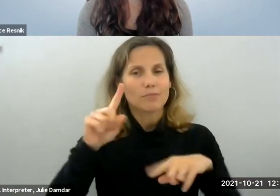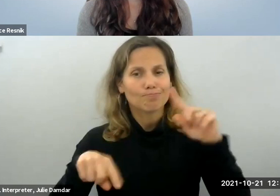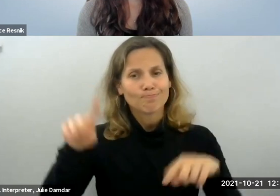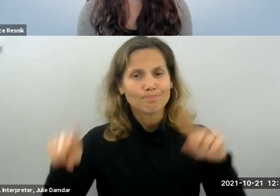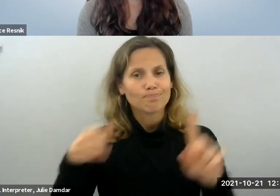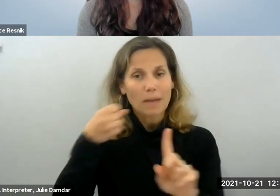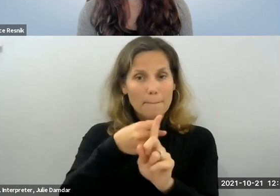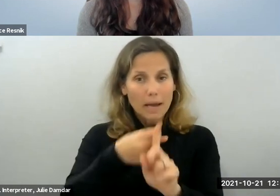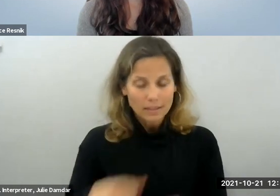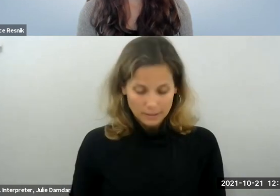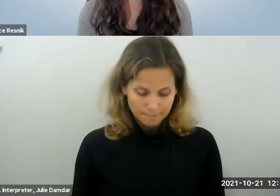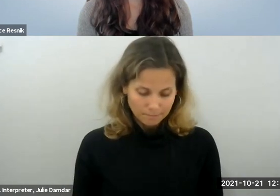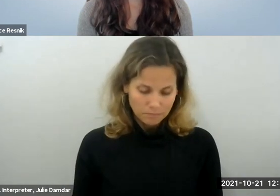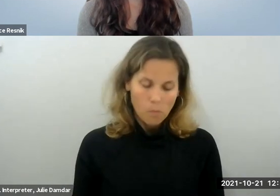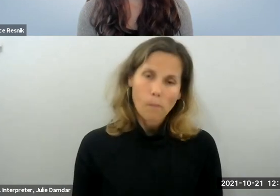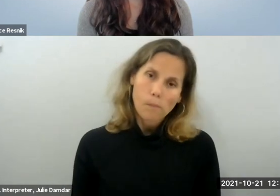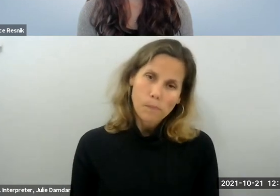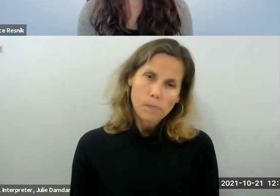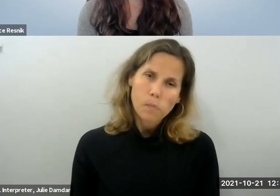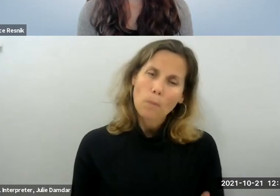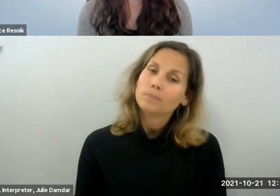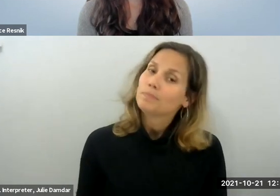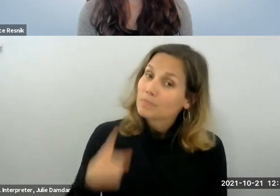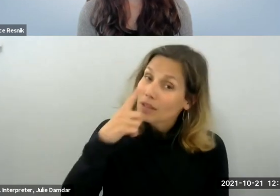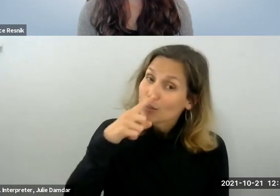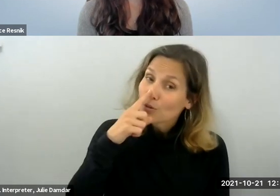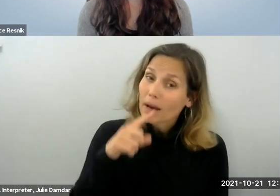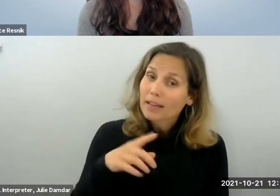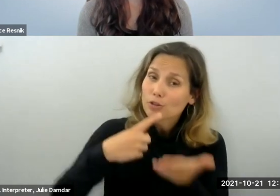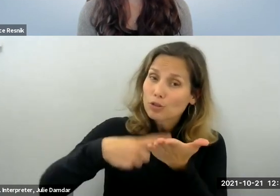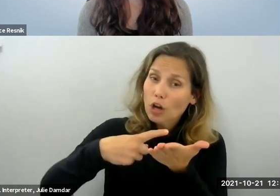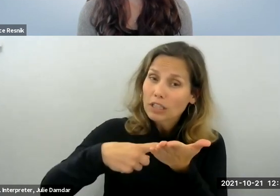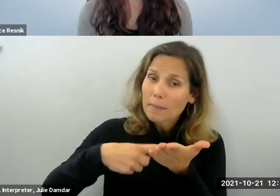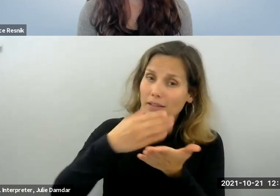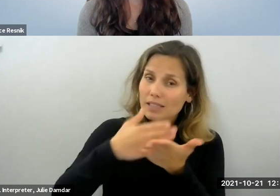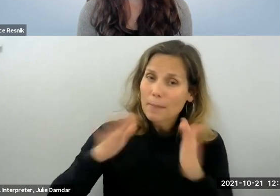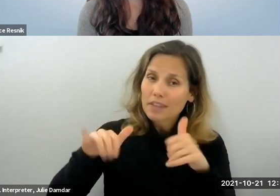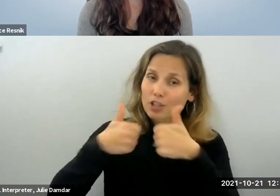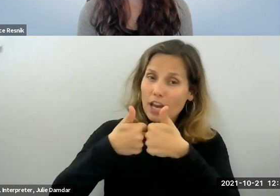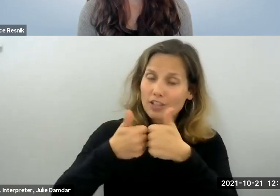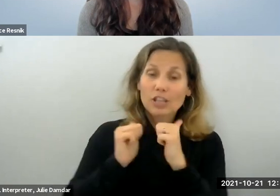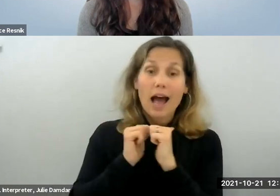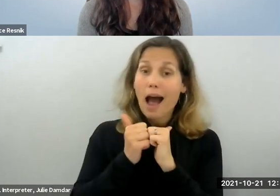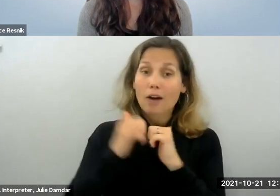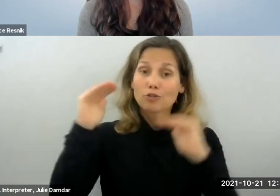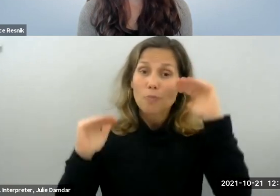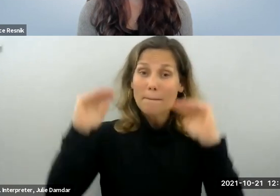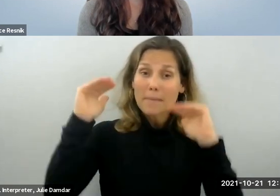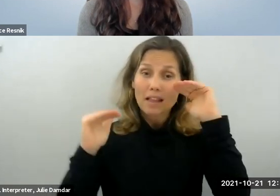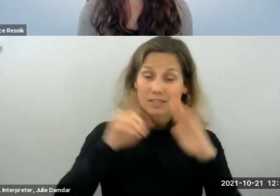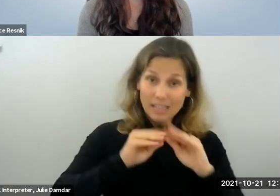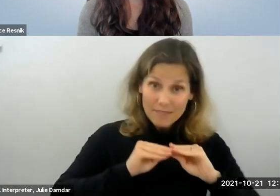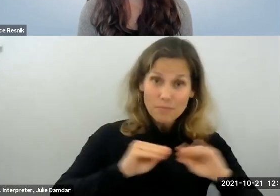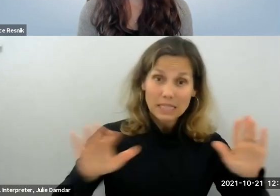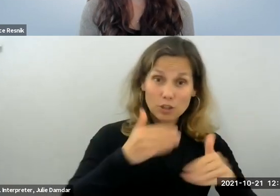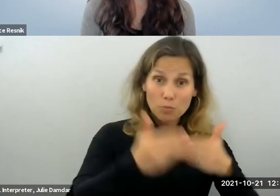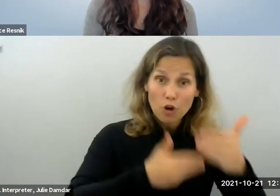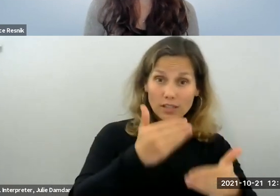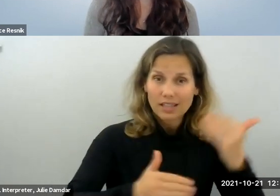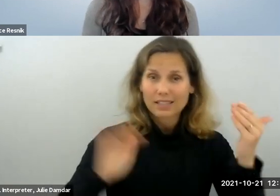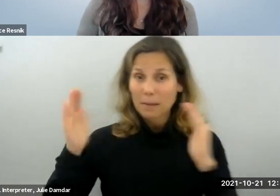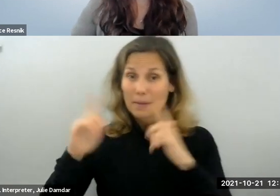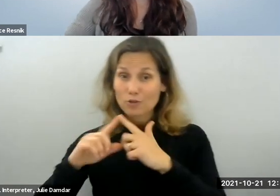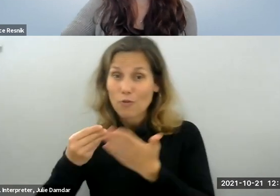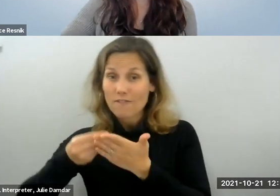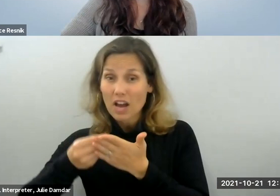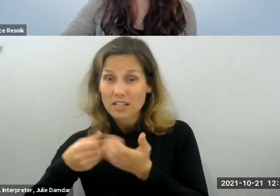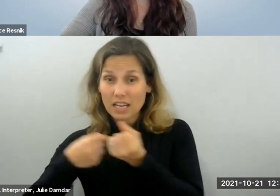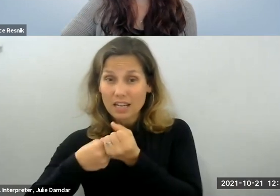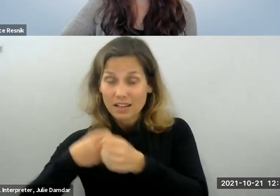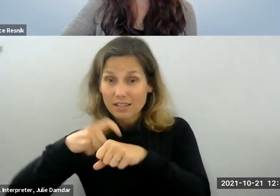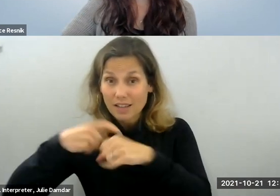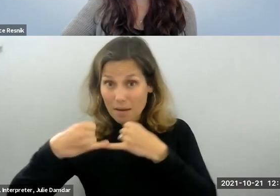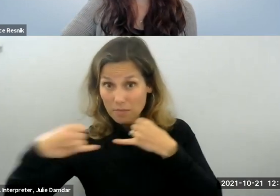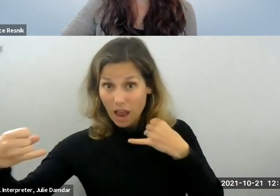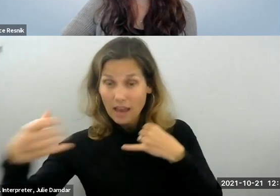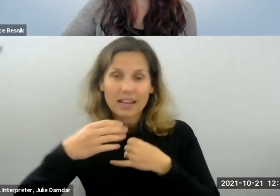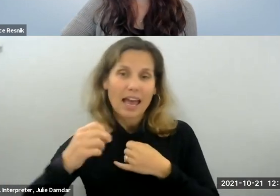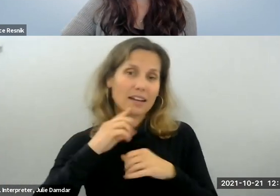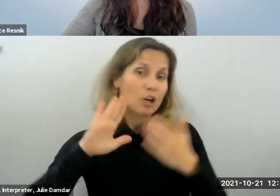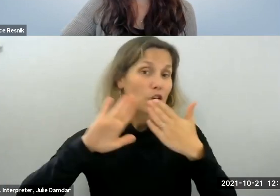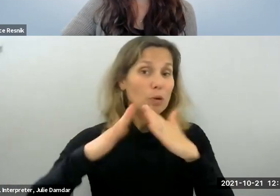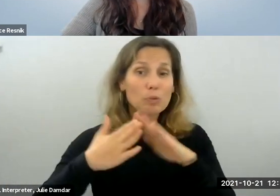Heidi Brown (she/her): And can you speak to some of the challenges trying to balance the implementation processes with funding timelines and with Community based participatory research and the stakeholder engagement.